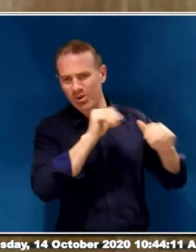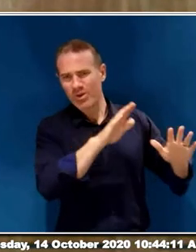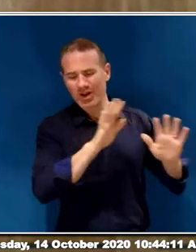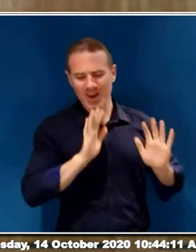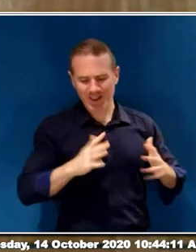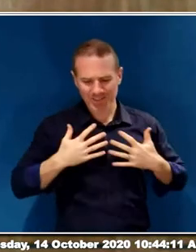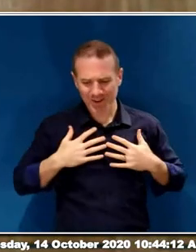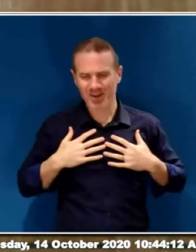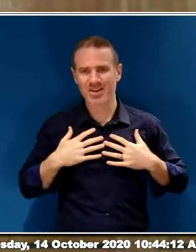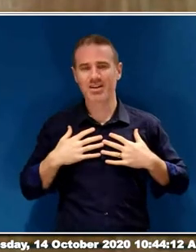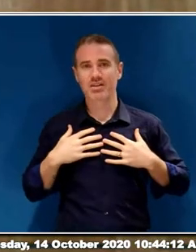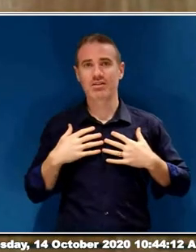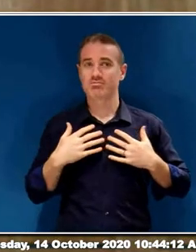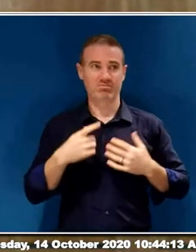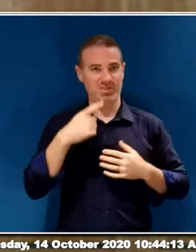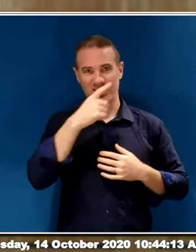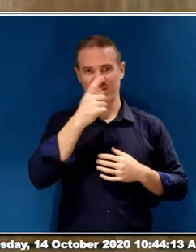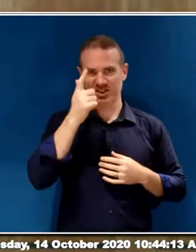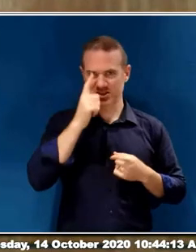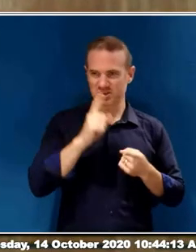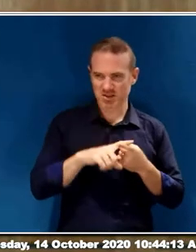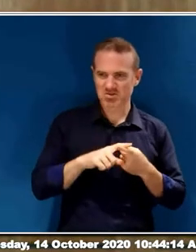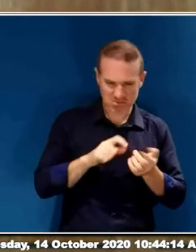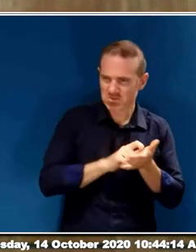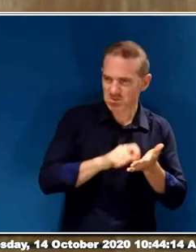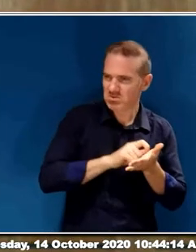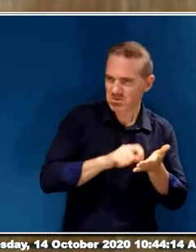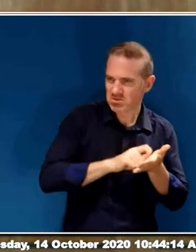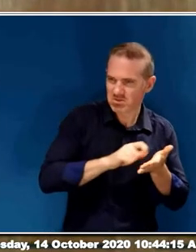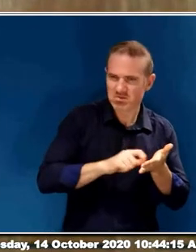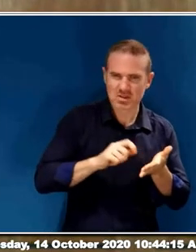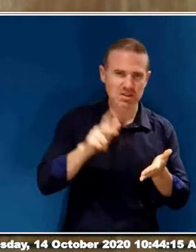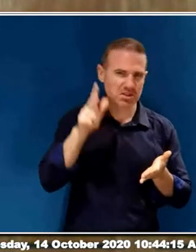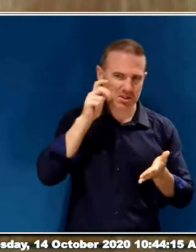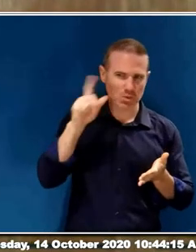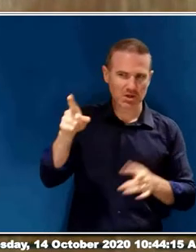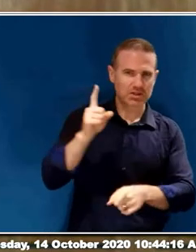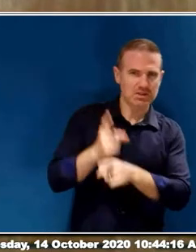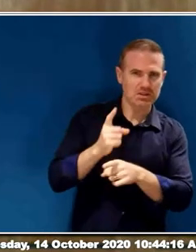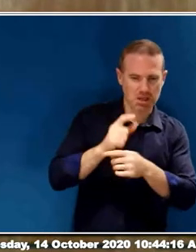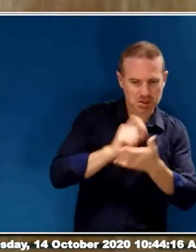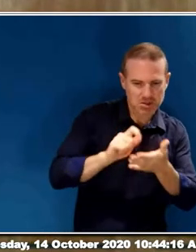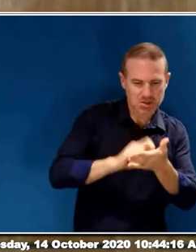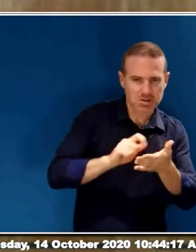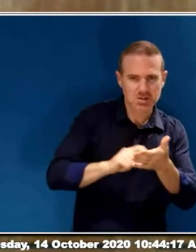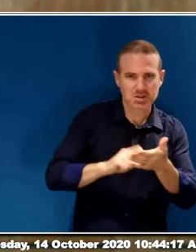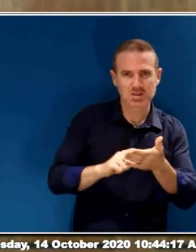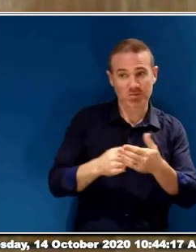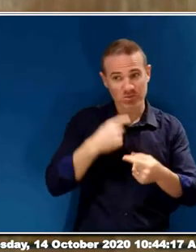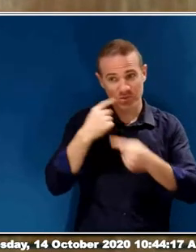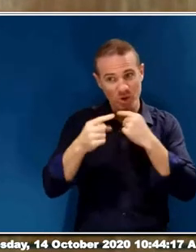to write all the notes down in the notepad, explaining to Kobe that she was going to be putting all of this on OneSchool.